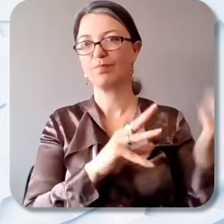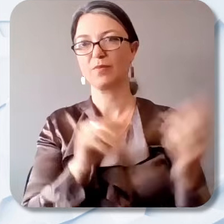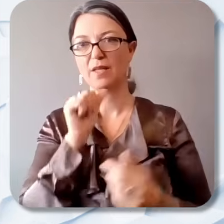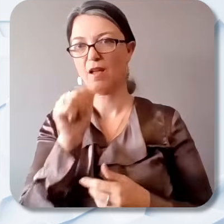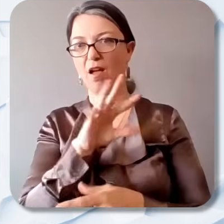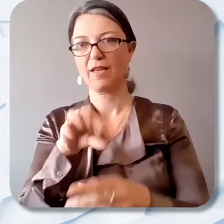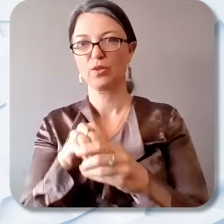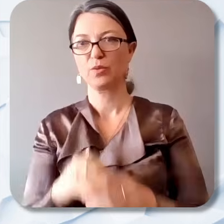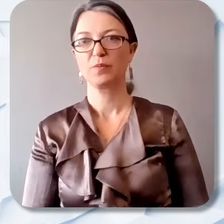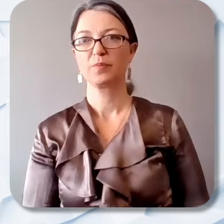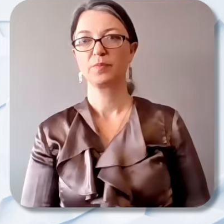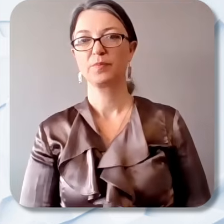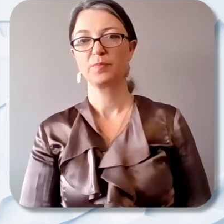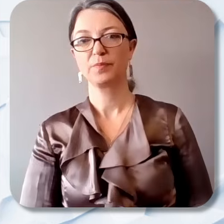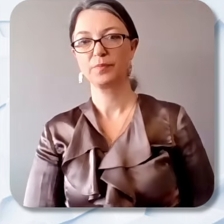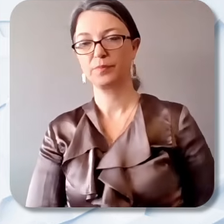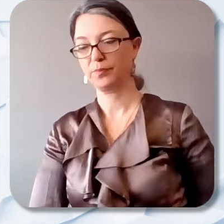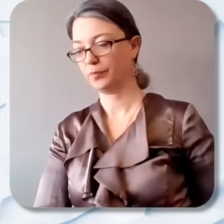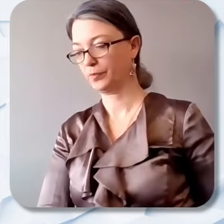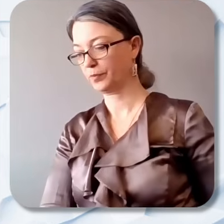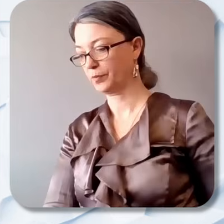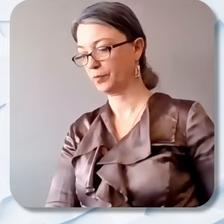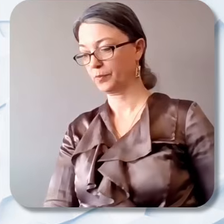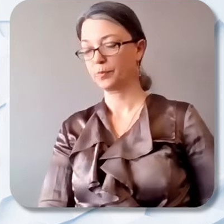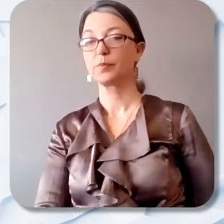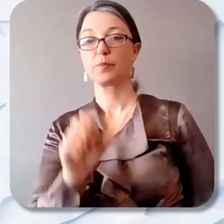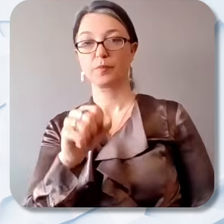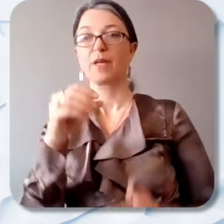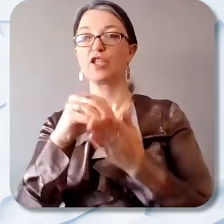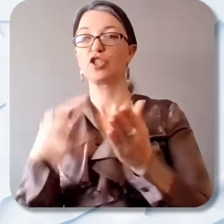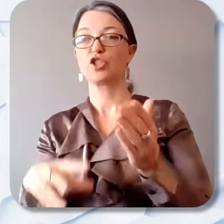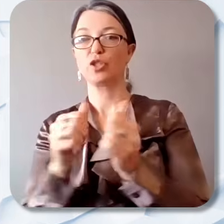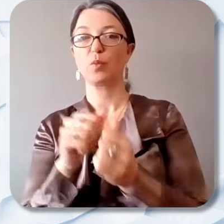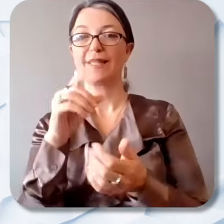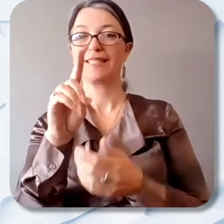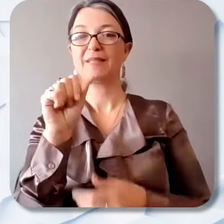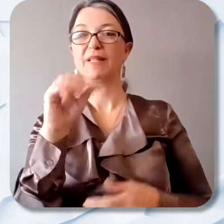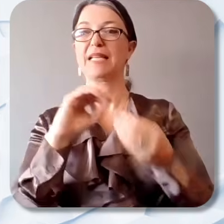So and yes, the students with disability number as the students with IEPs.